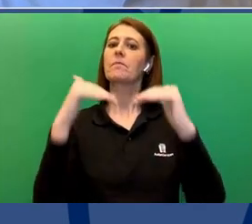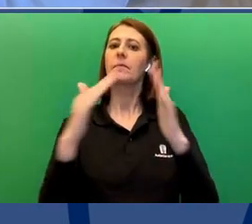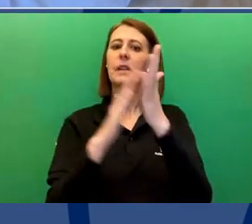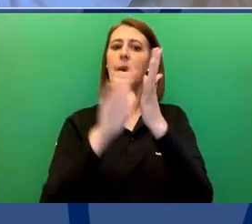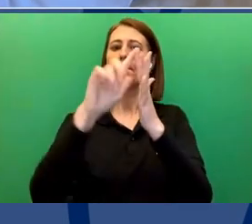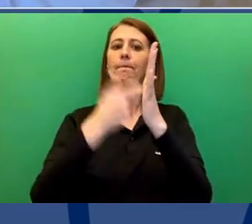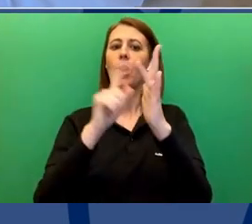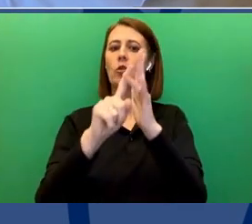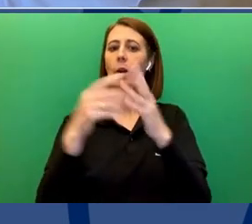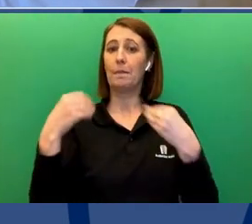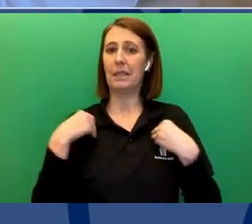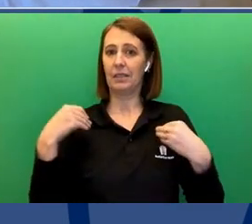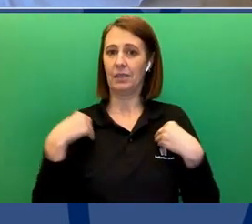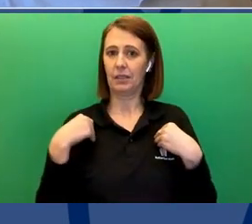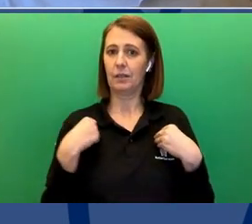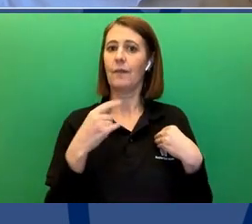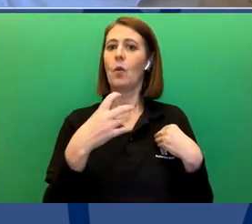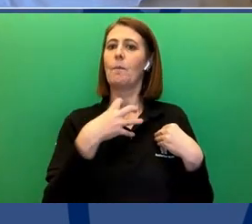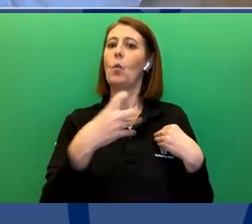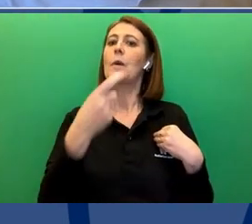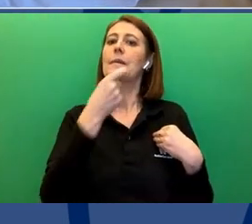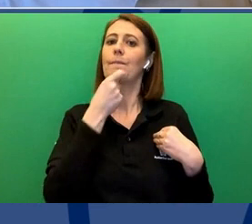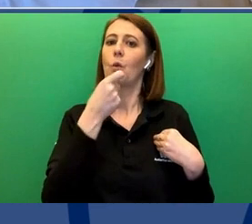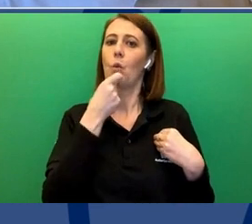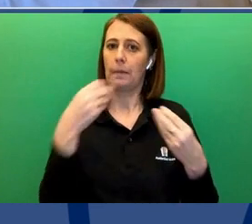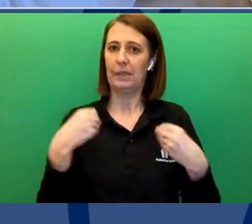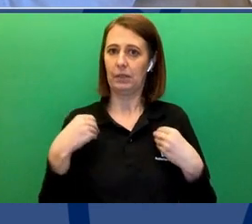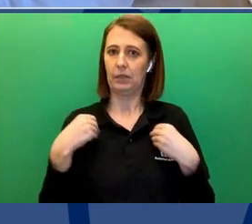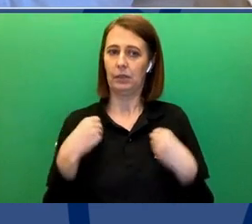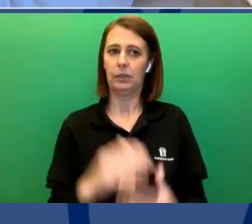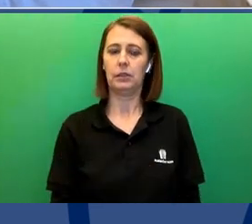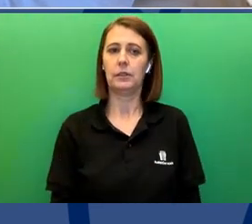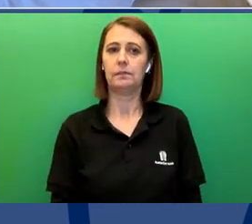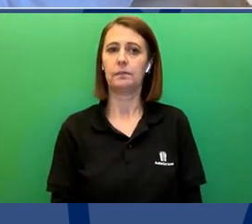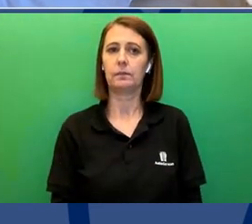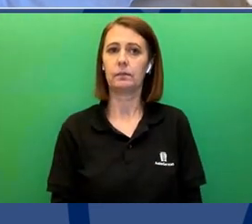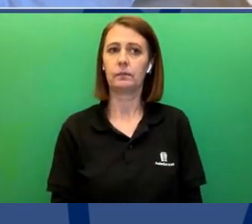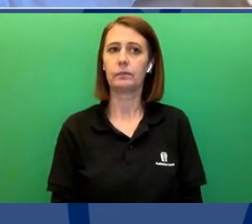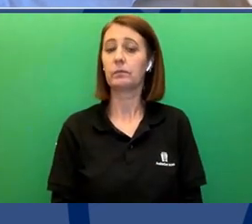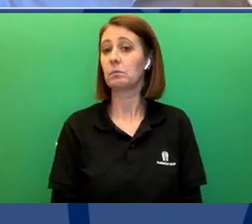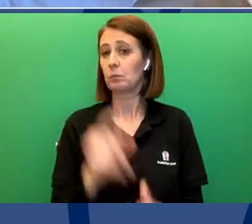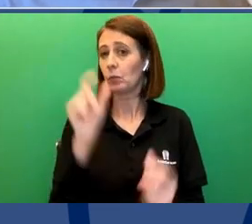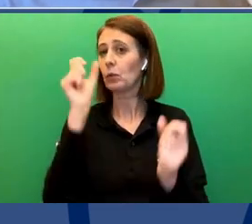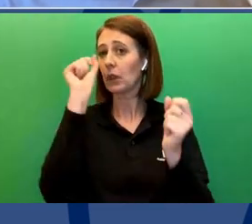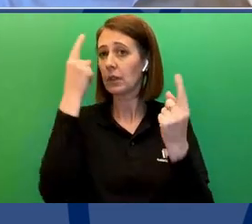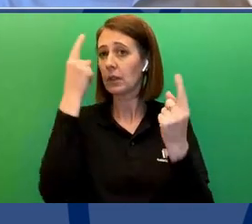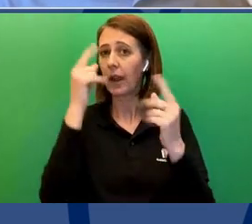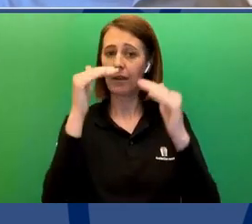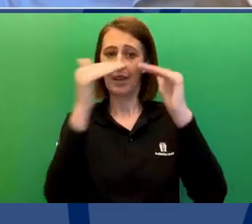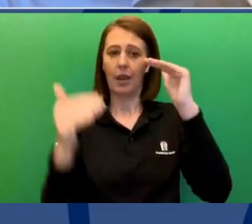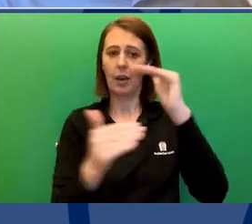businesses. And we understand, given that they're below the $75,000 turnover, that they're